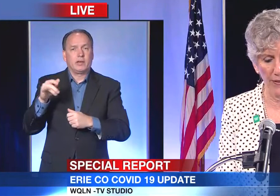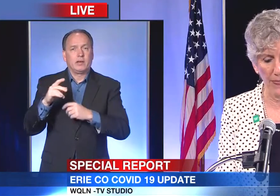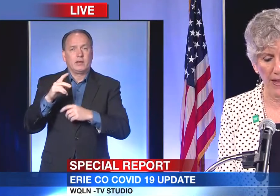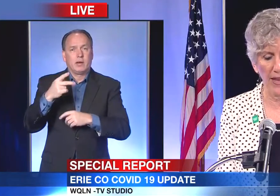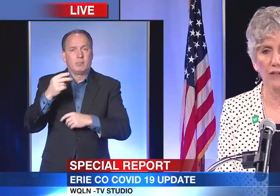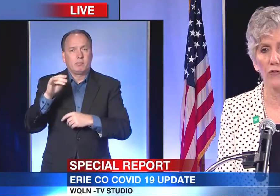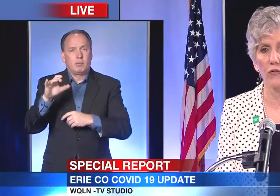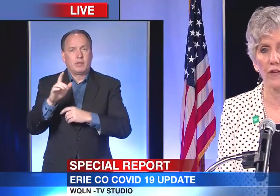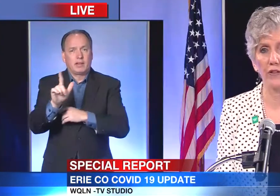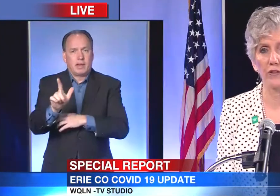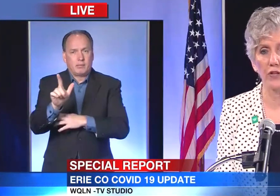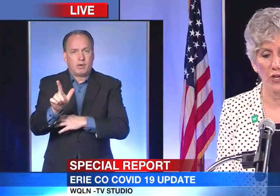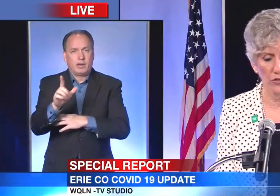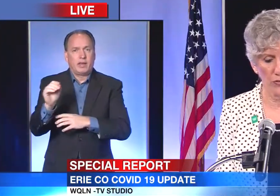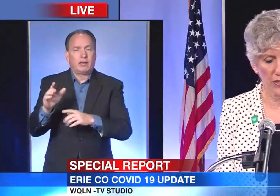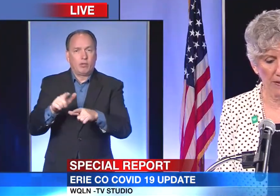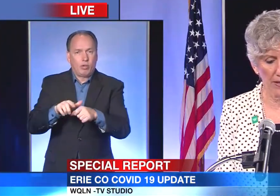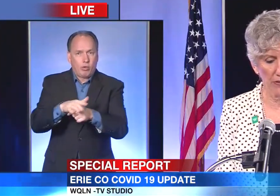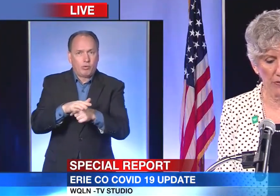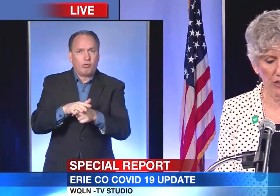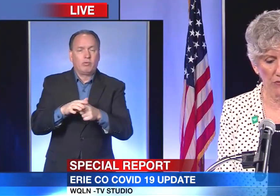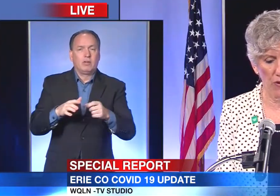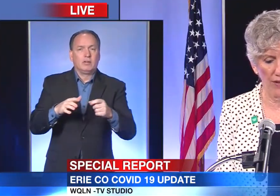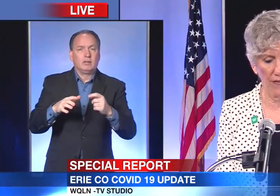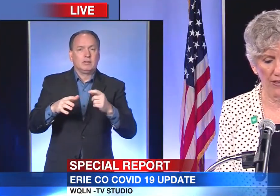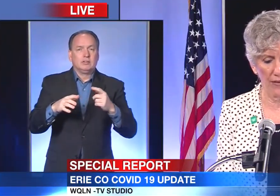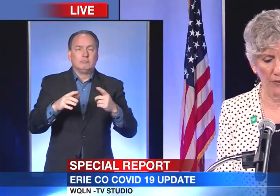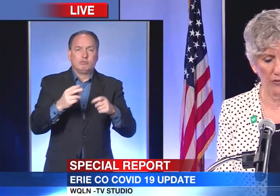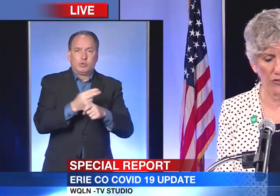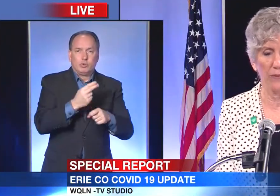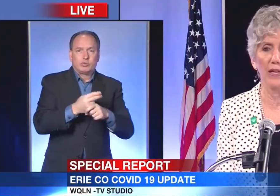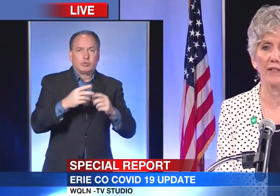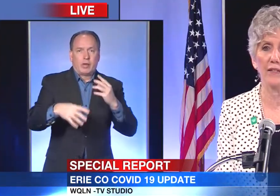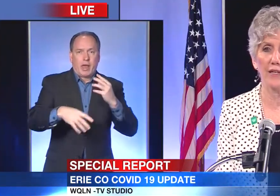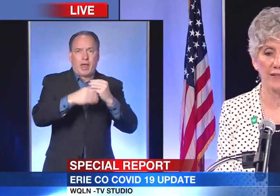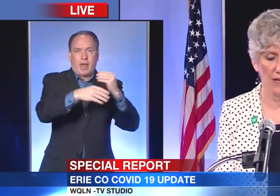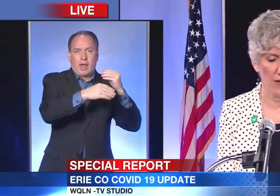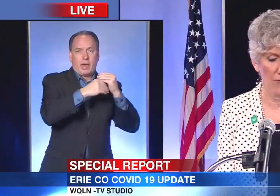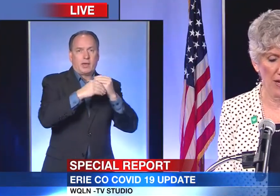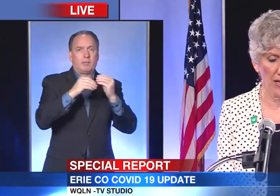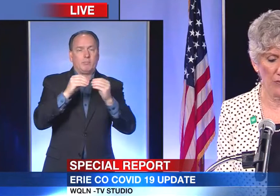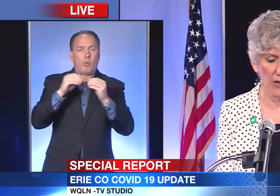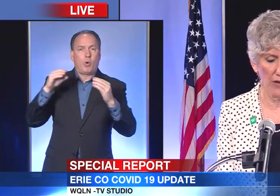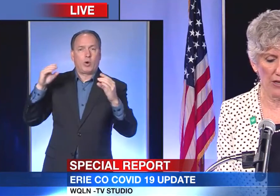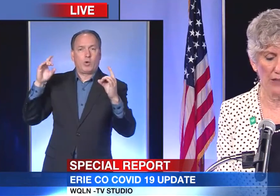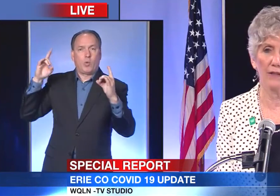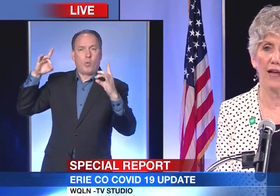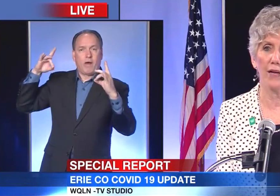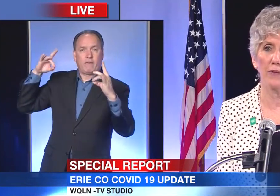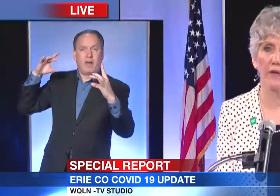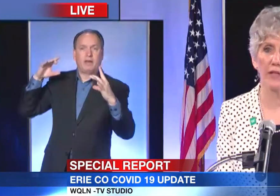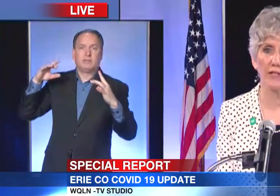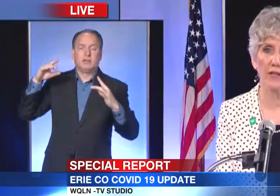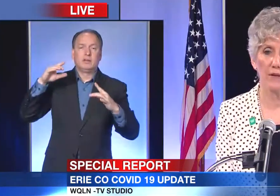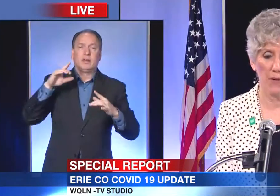PARTNER -- HIS TEAM HAS PARTNERED WITH THE ERIE COUNTY PUBLIC LIBRARY AND LOCAL VENDORS TO EXPAND THE REACH OF WIFI